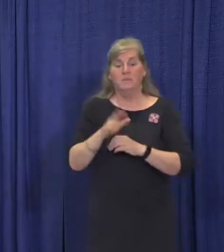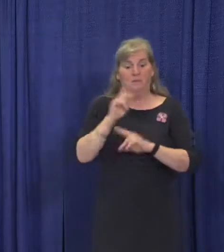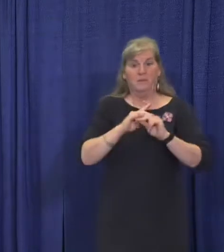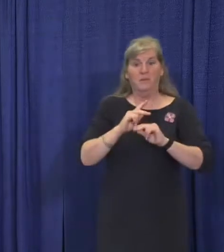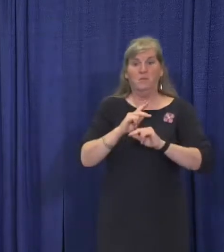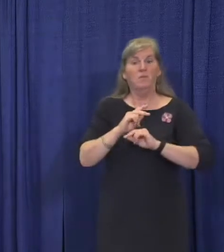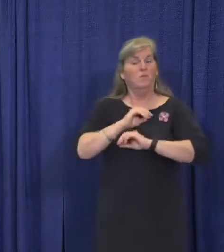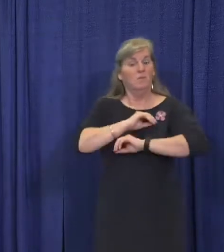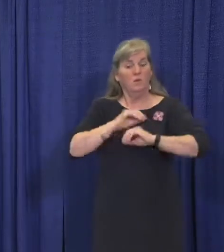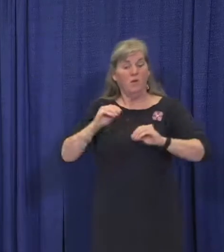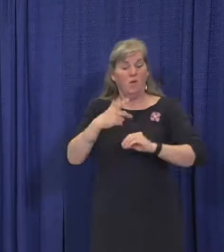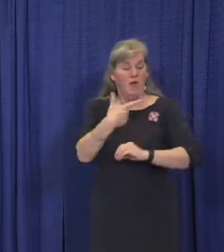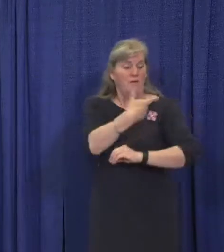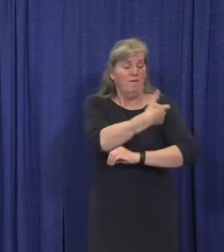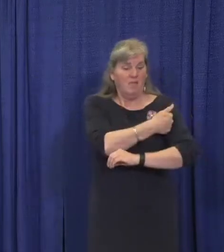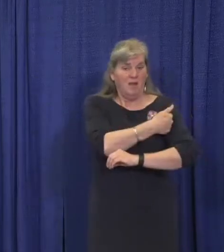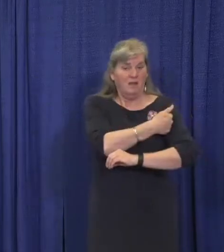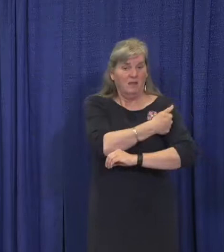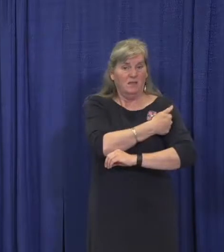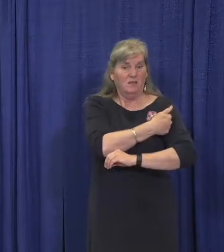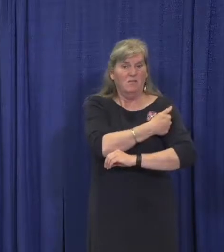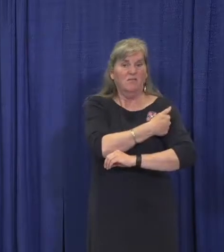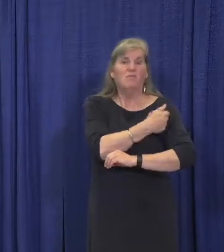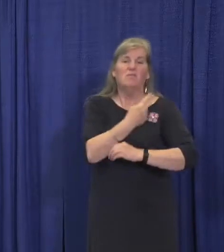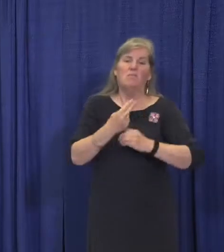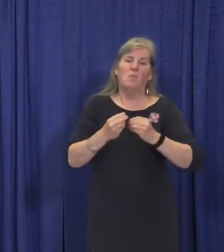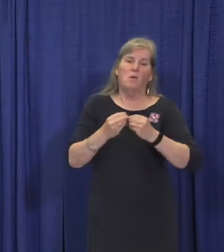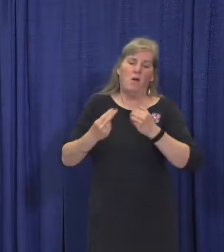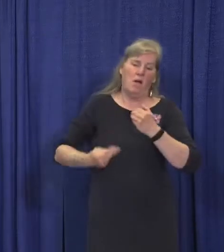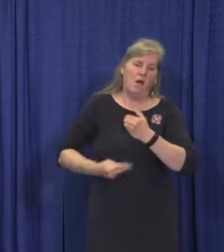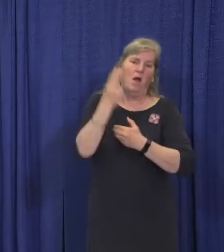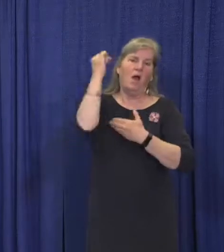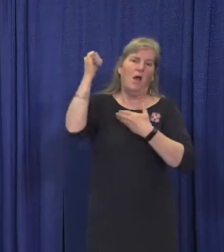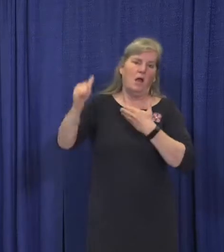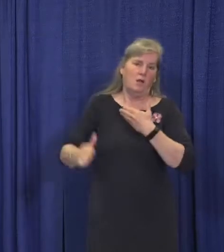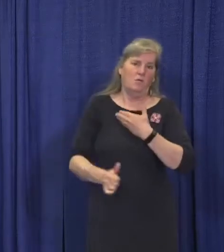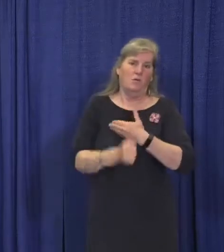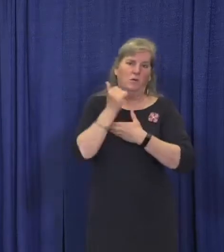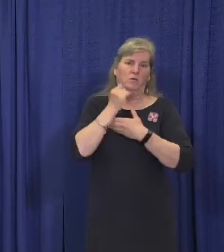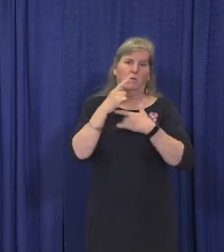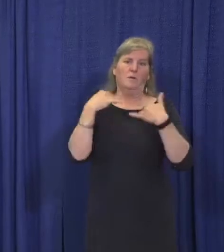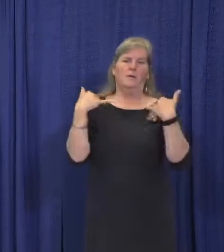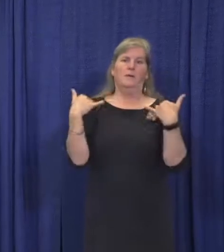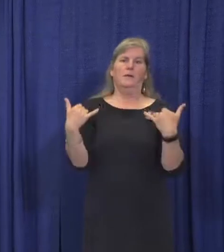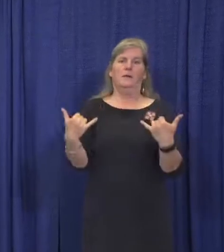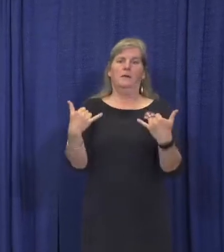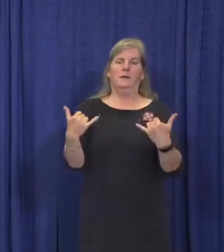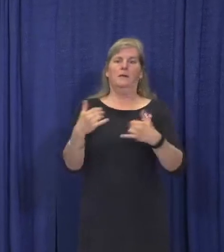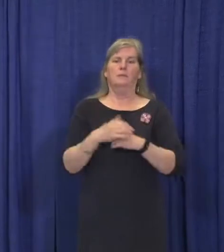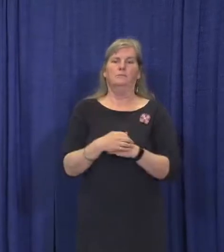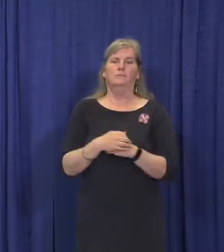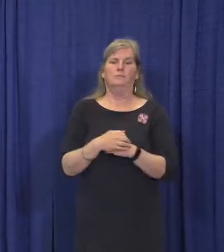The unvaccinated individuals are at a much greater risk at this stage in the pandemic.